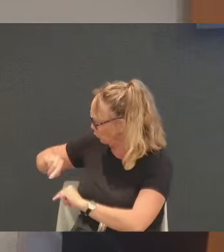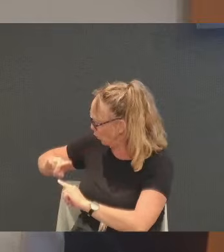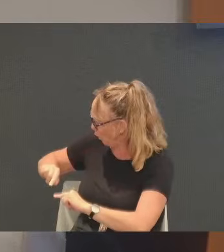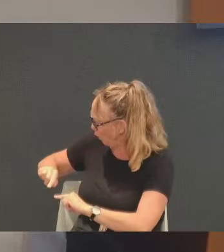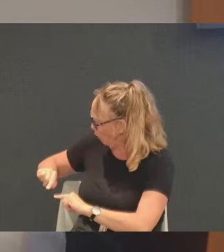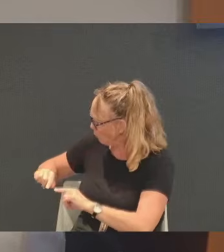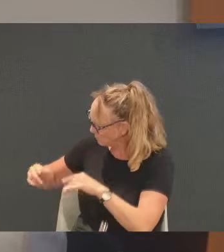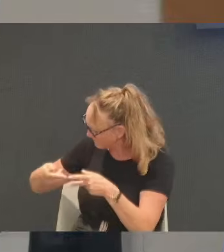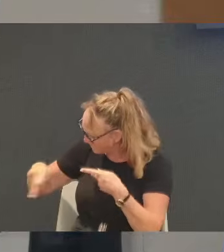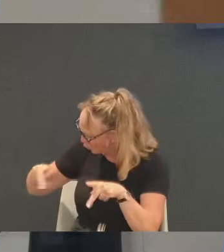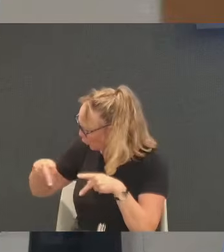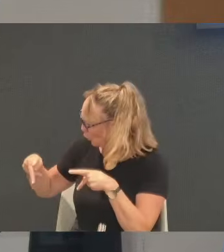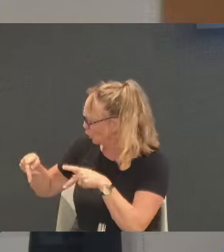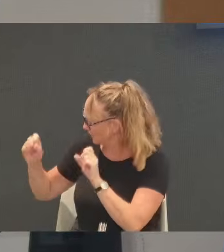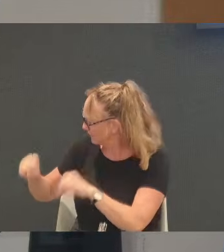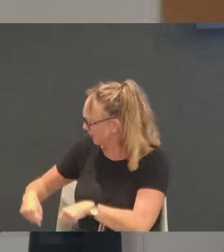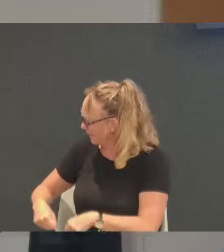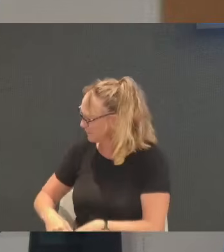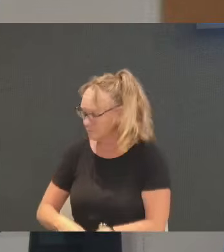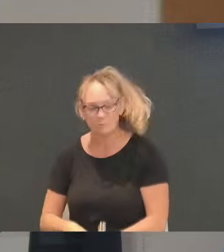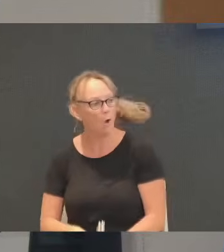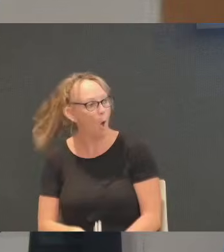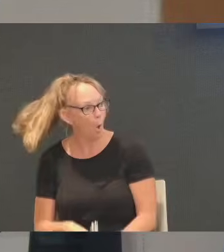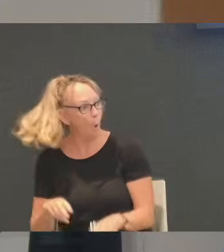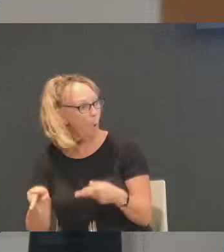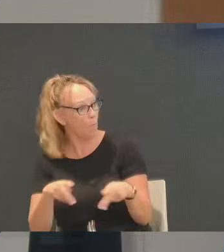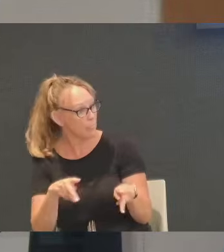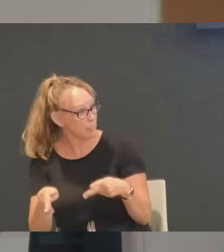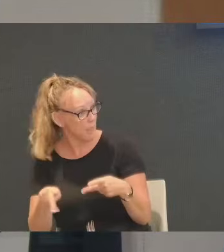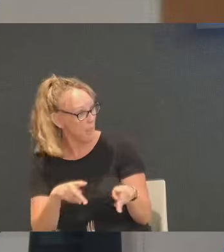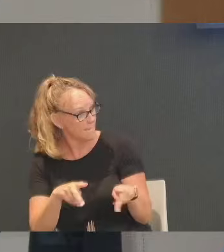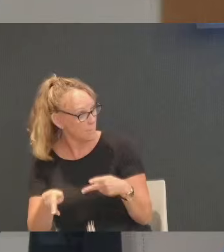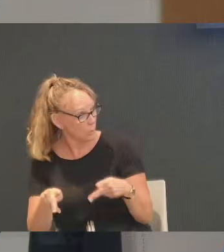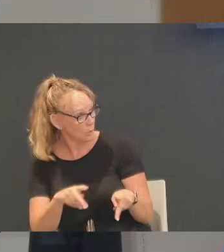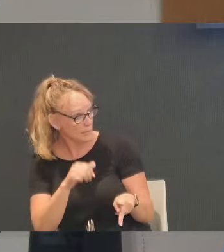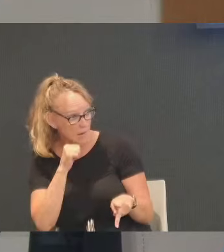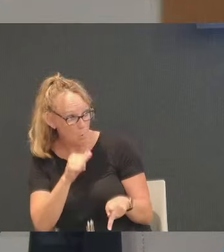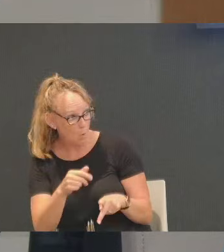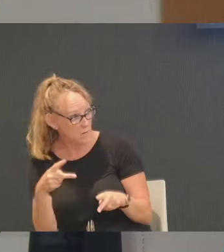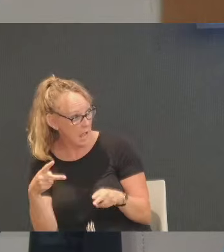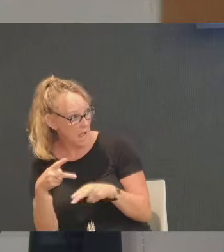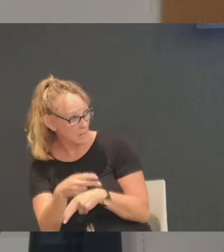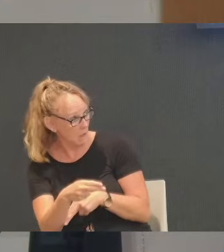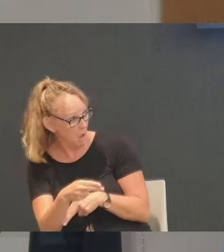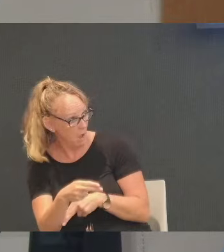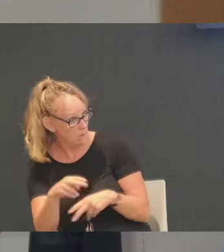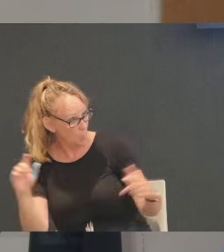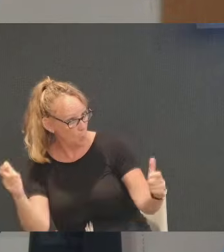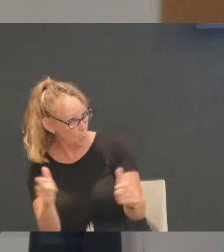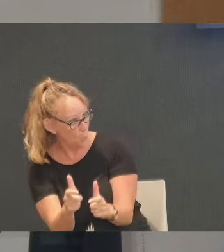Yes. Okay. Just want to make sure to tailgators. This will not cut the amount of tailgate space,